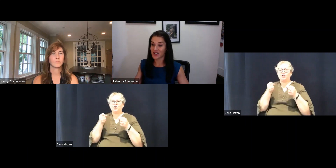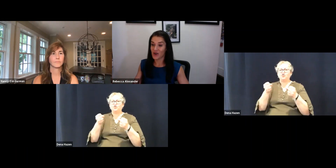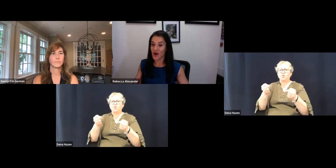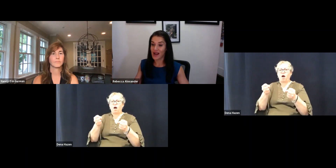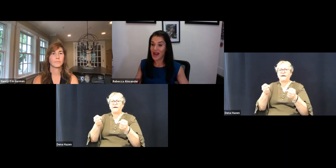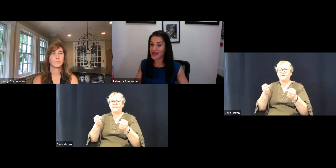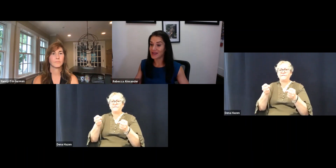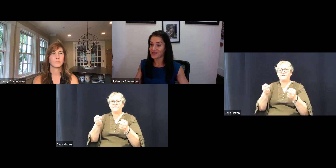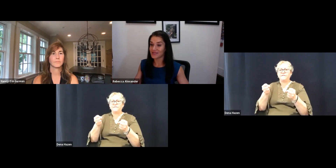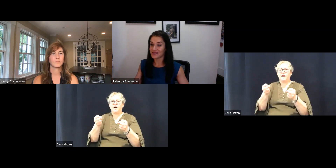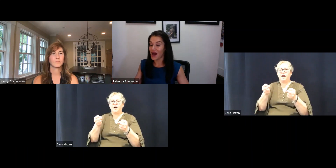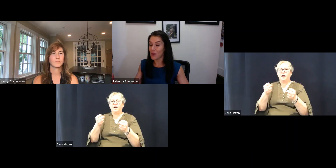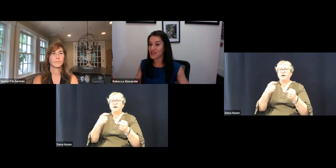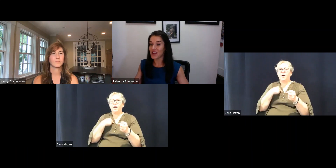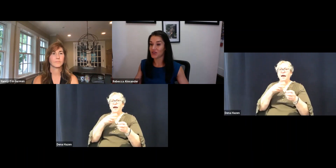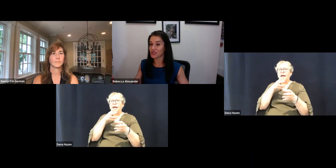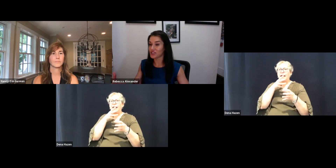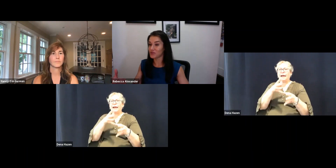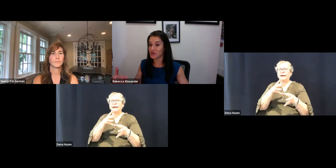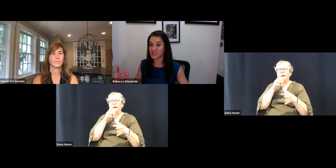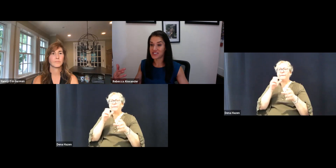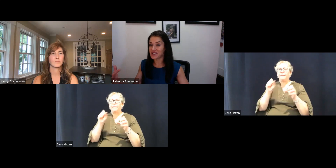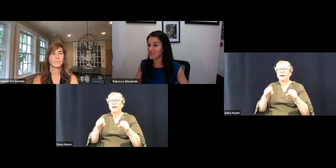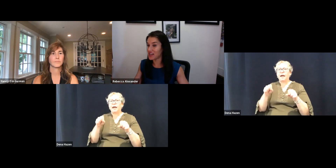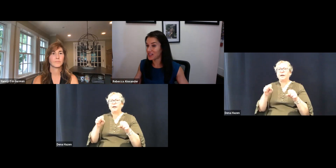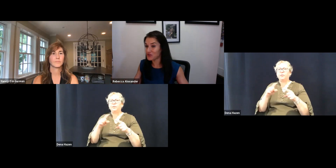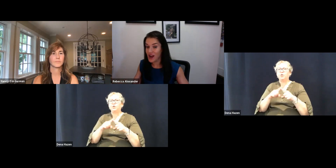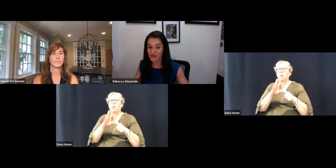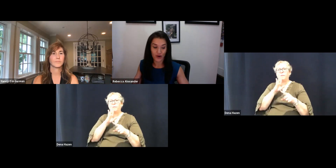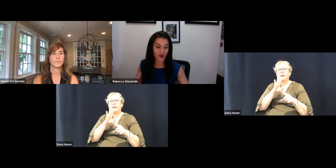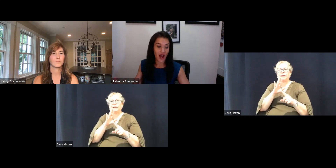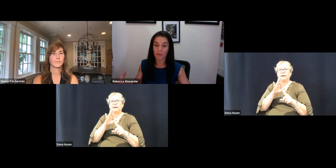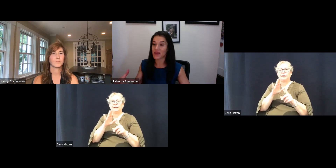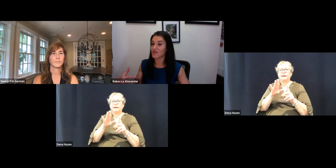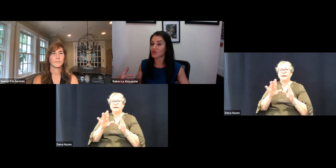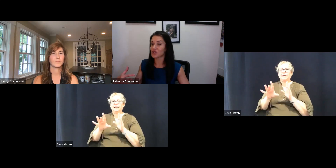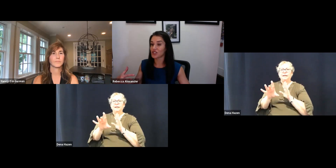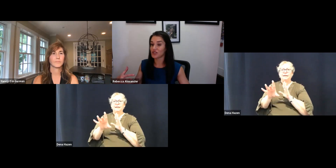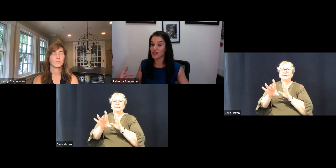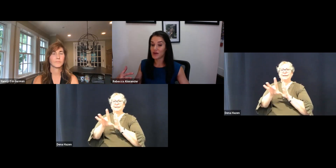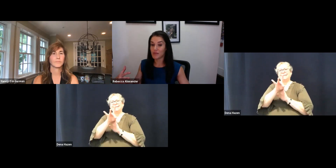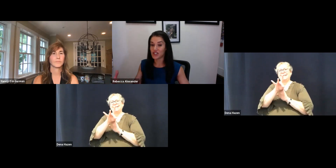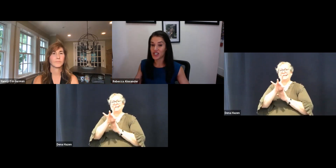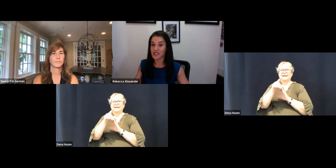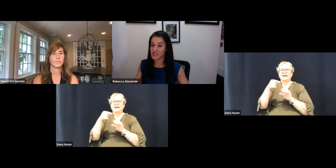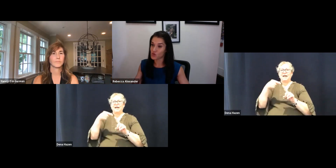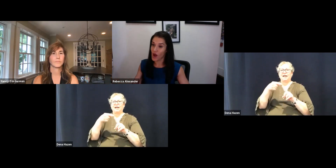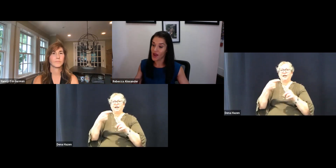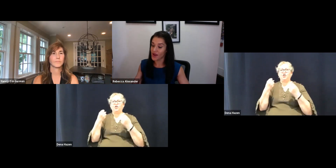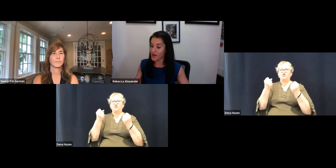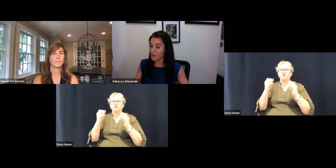So I hate not being able to be the designated driver, not be able to pitch in in this way,